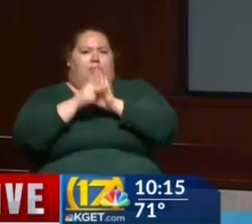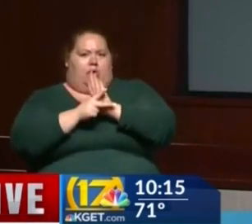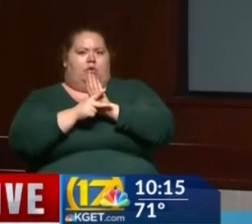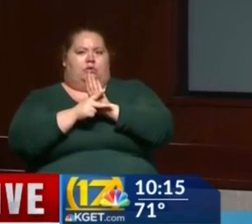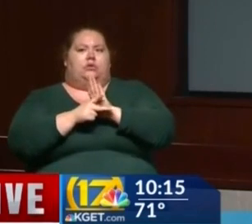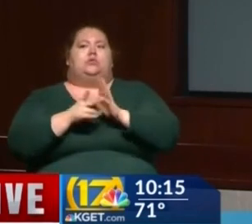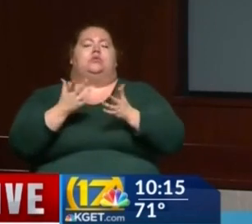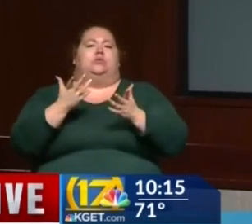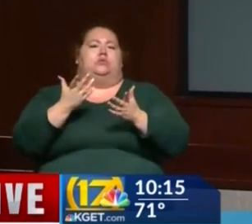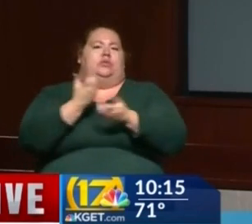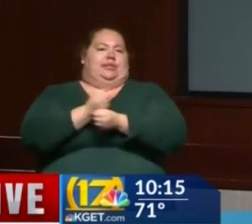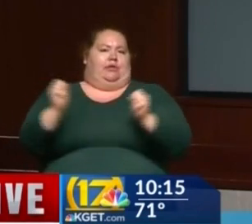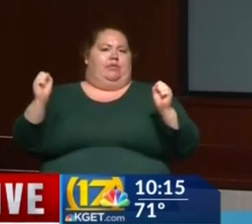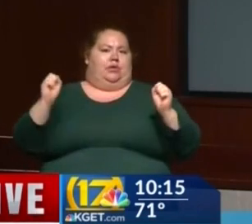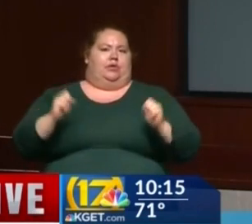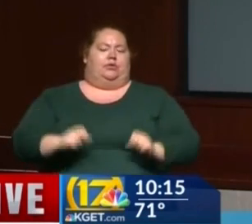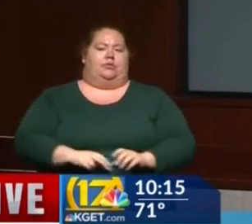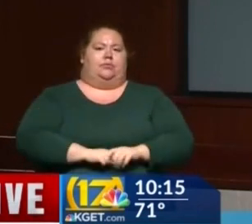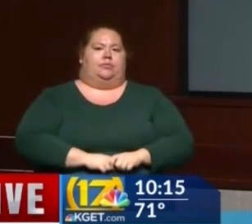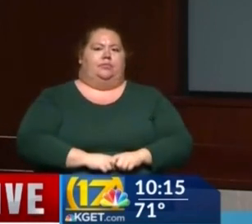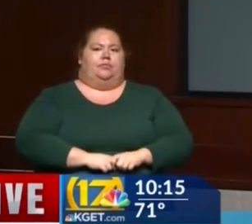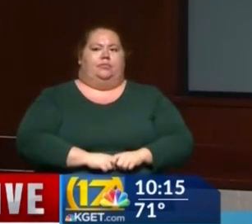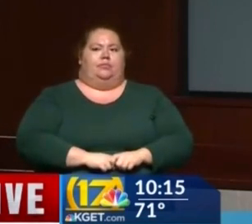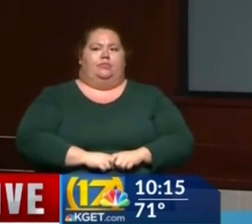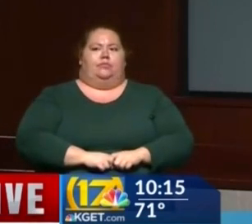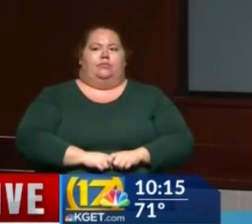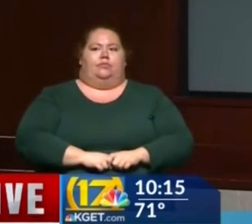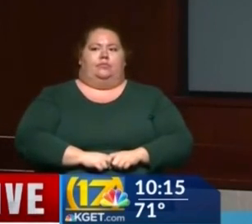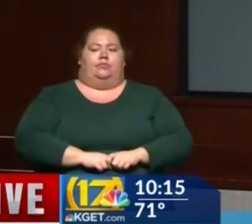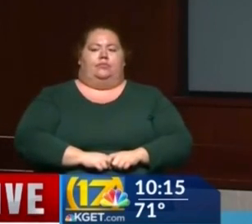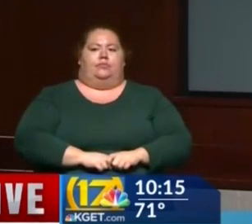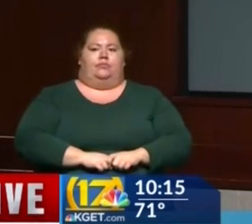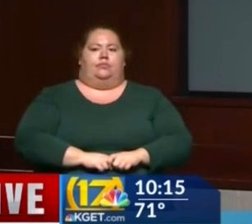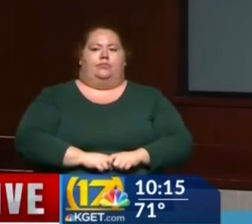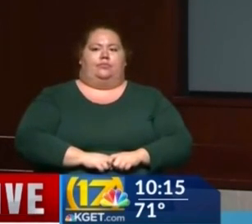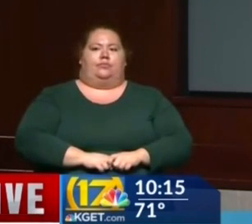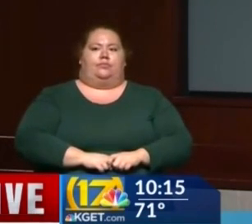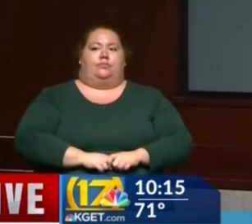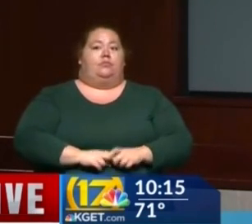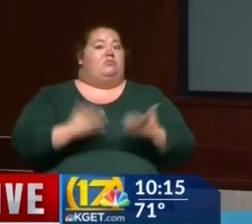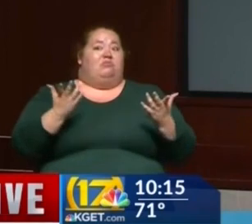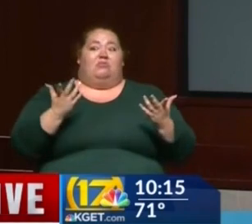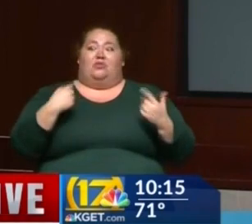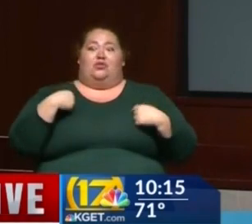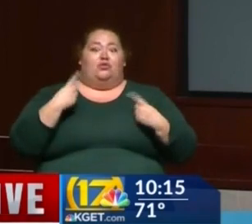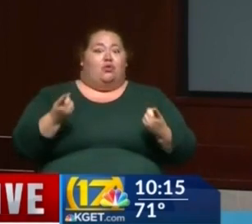TEACHERS, IN A WAY THAT ENSURES MAXIMUM SAFETY AND ENSURES IT